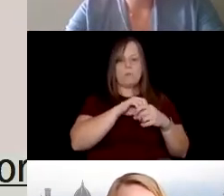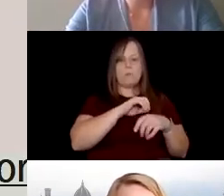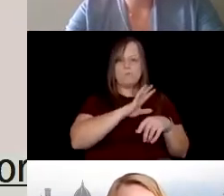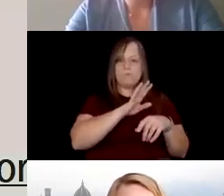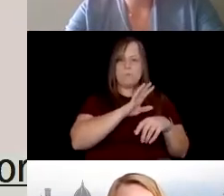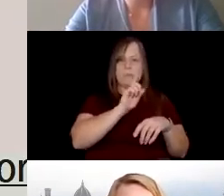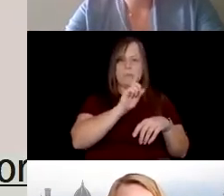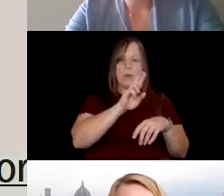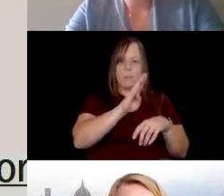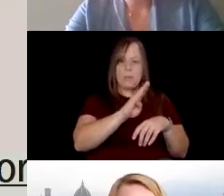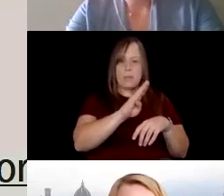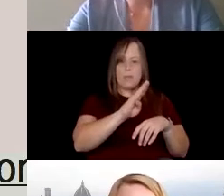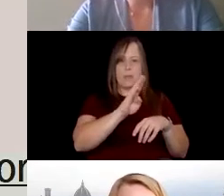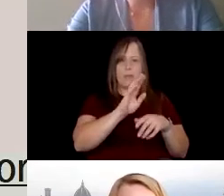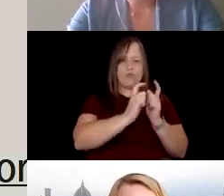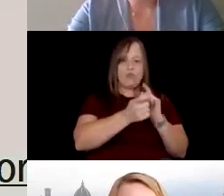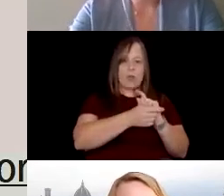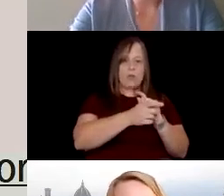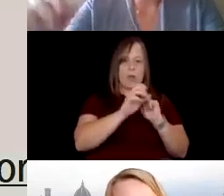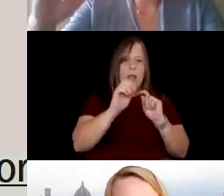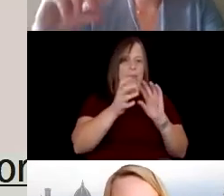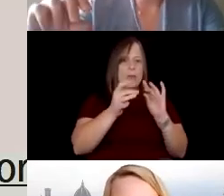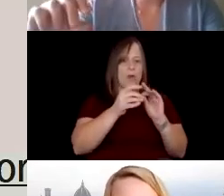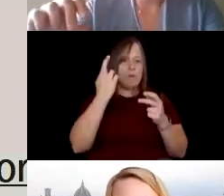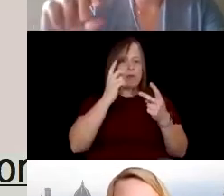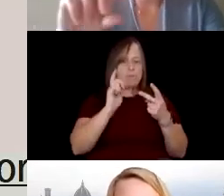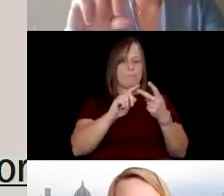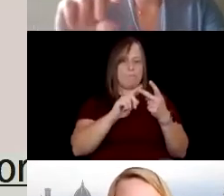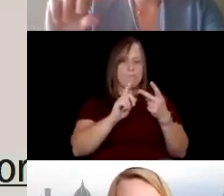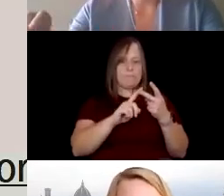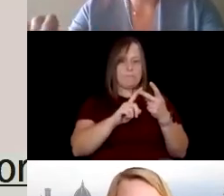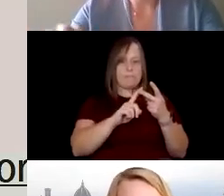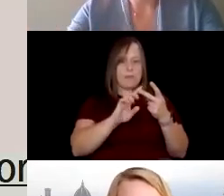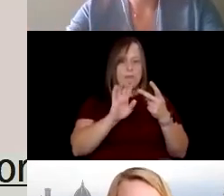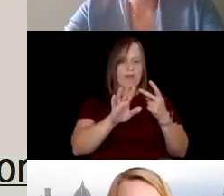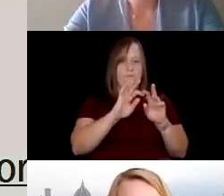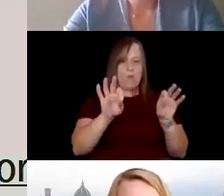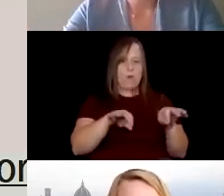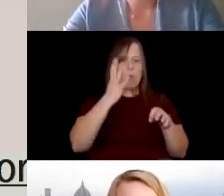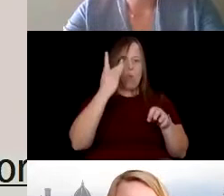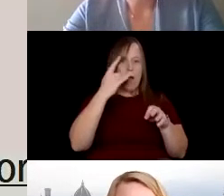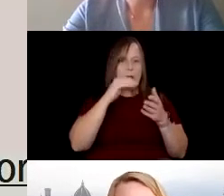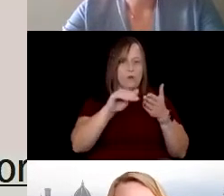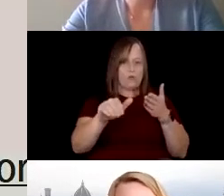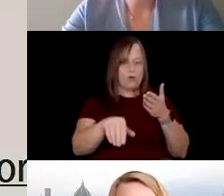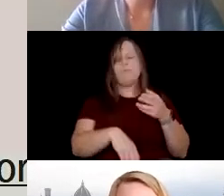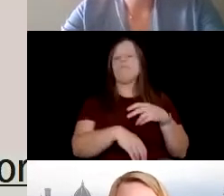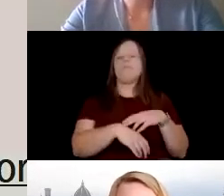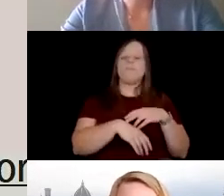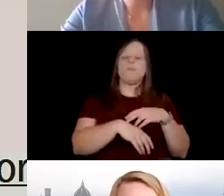to change both the discharge status and the narrative reason, that second part of the DD214, that explains why you were discharged. It can only change your discharge.